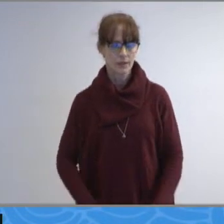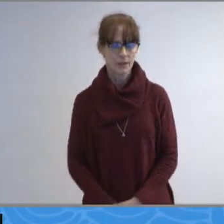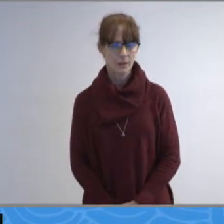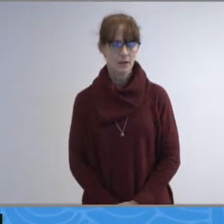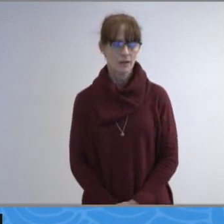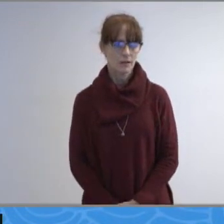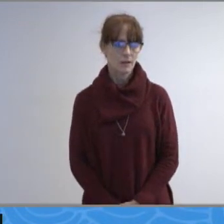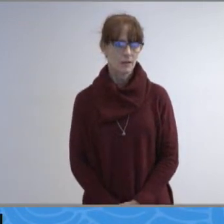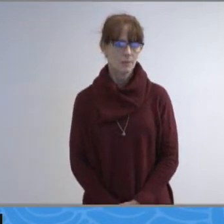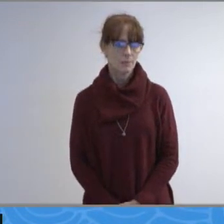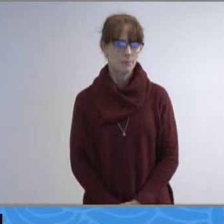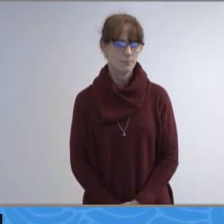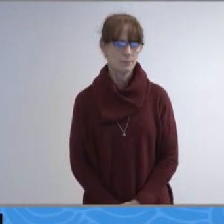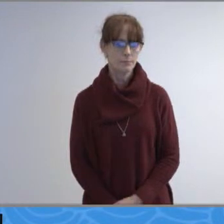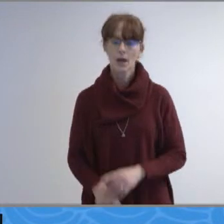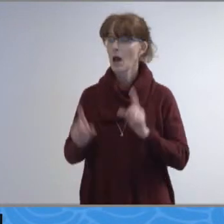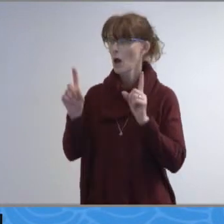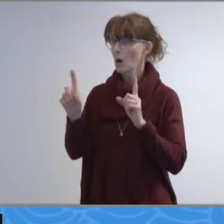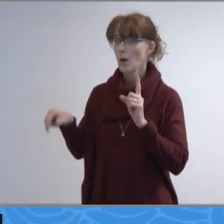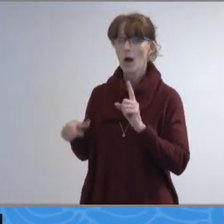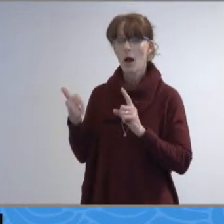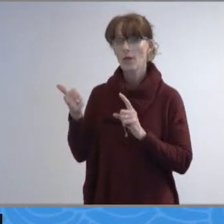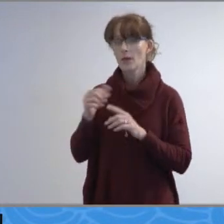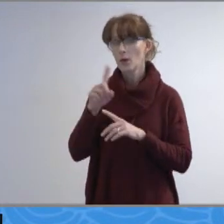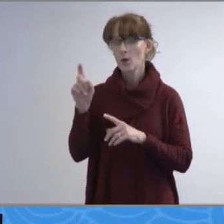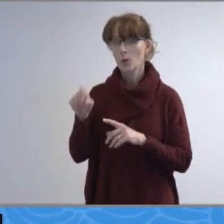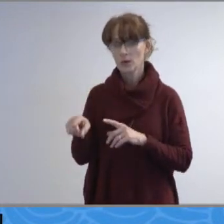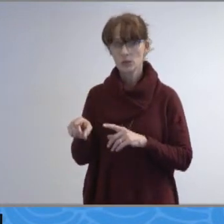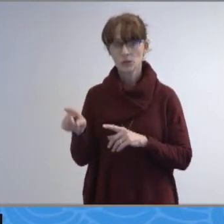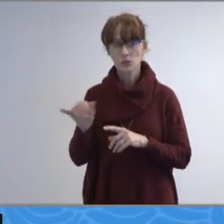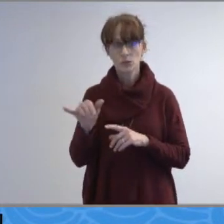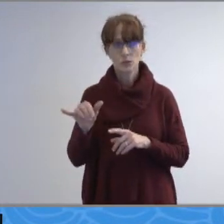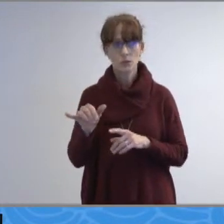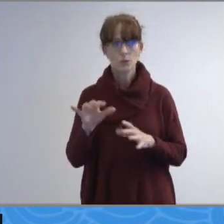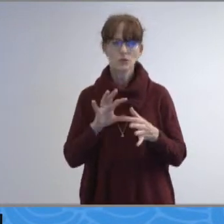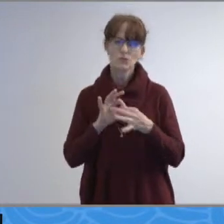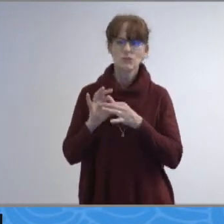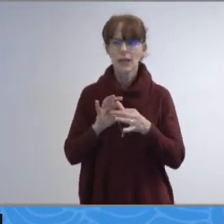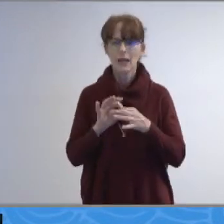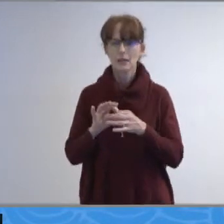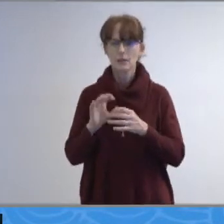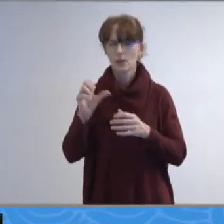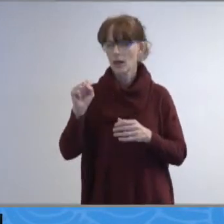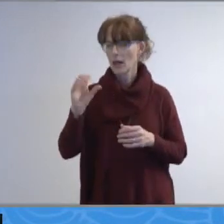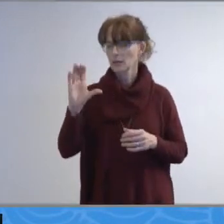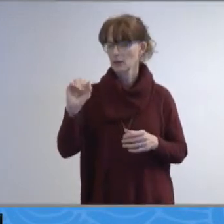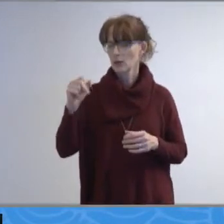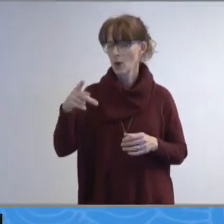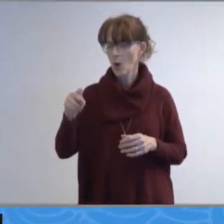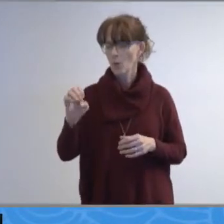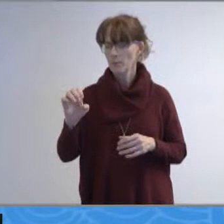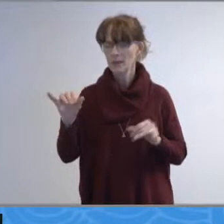Yeah, Andrea, we did get another question that's related to the scope and size of i-Ready